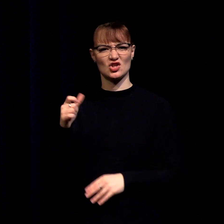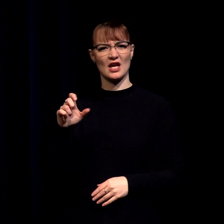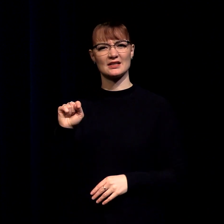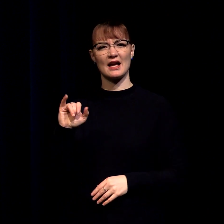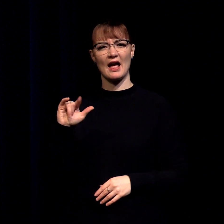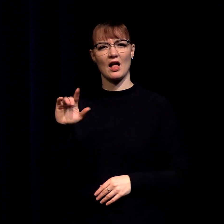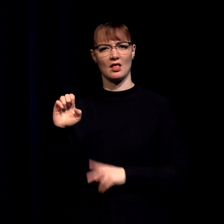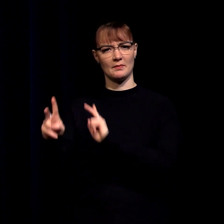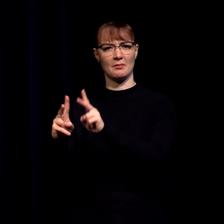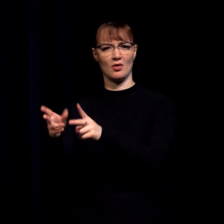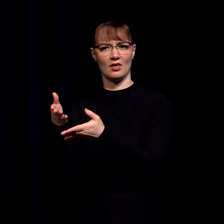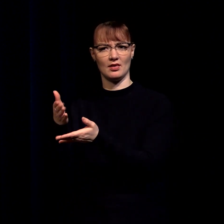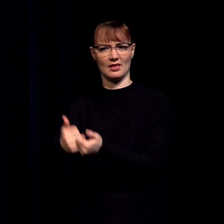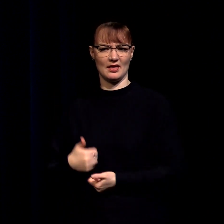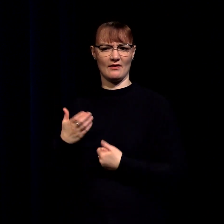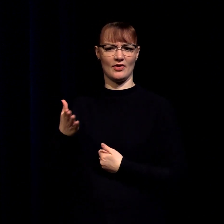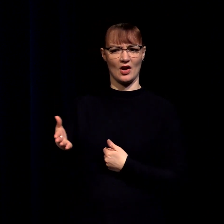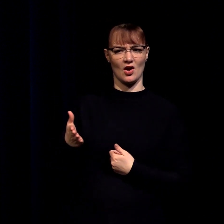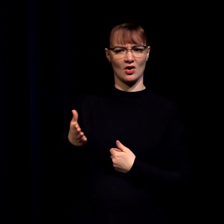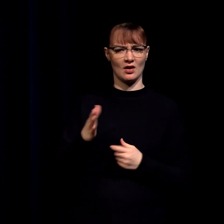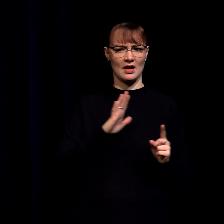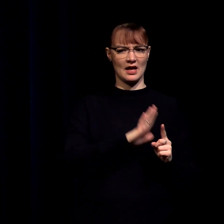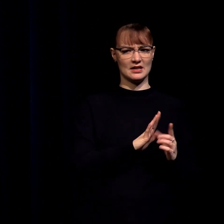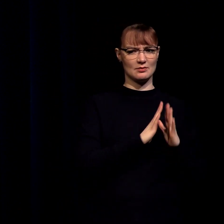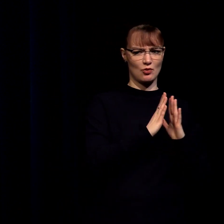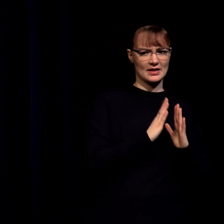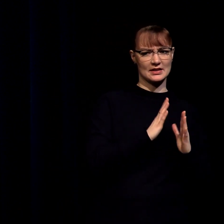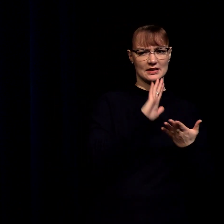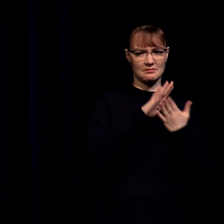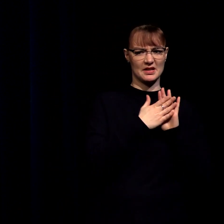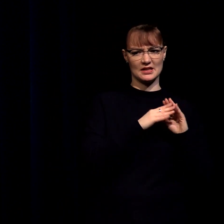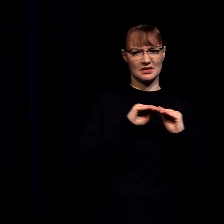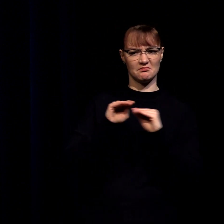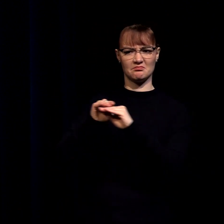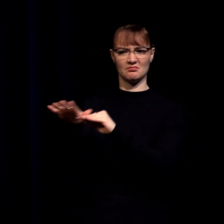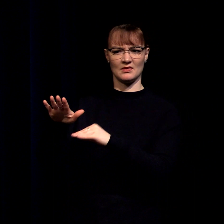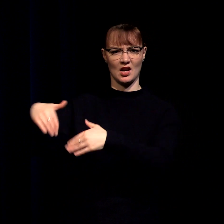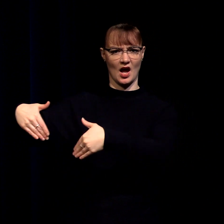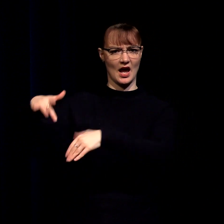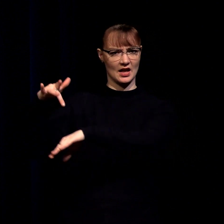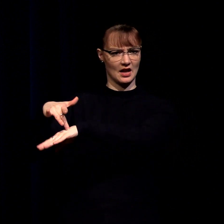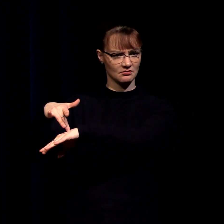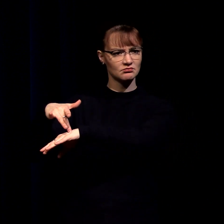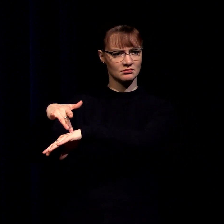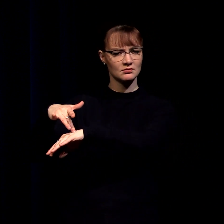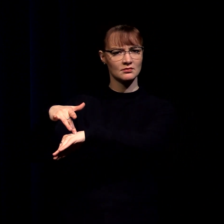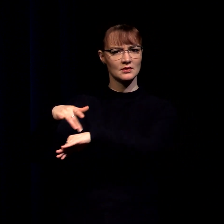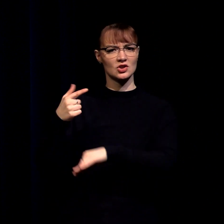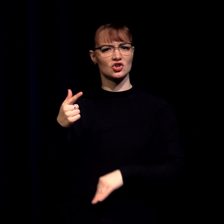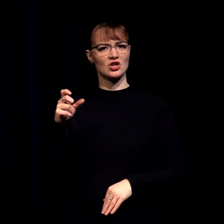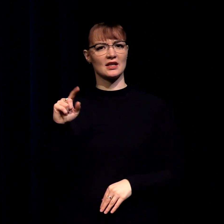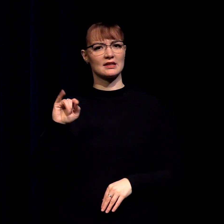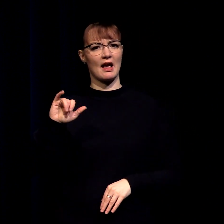power and presence of Jesus has not yet gone to Gentile territory. And they've heard the stories of what is happening